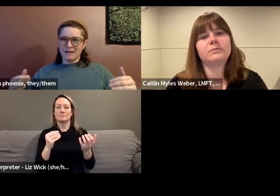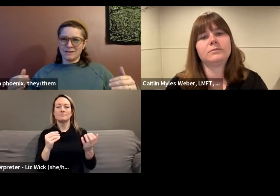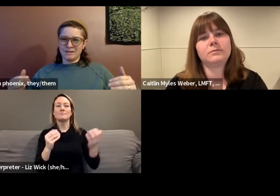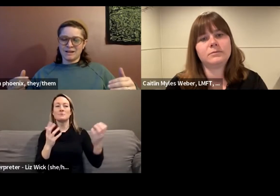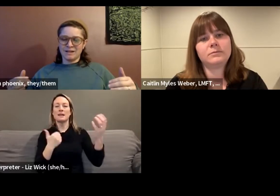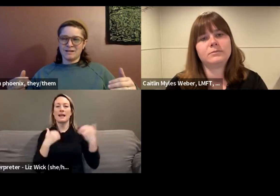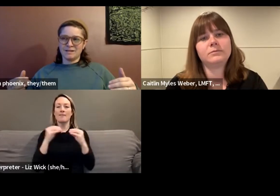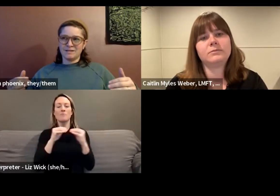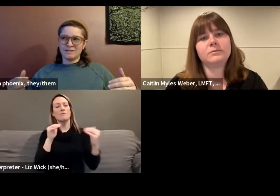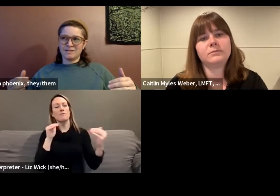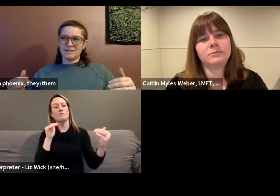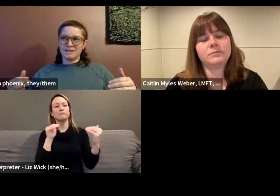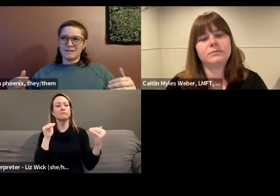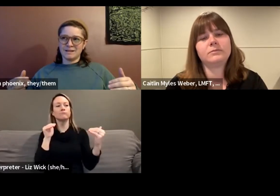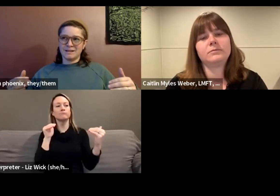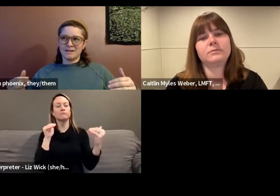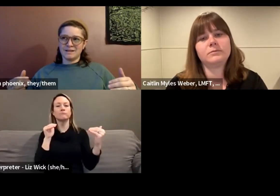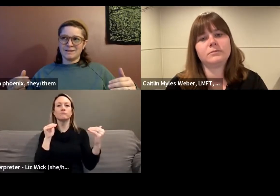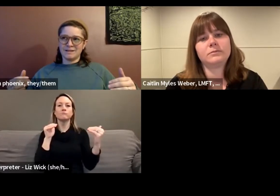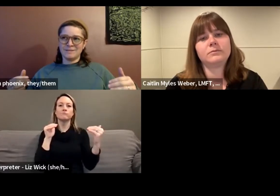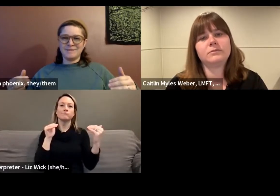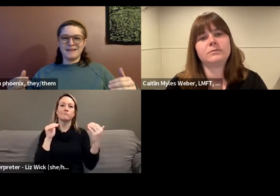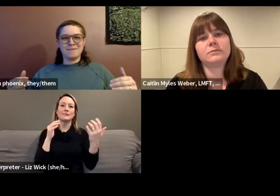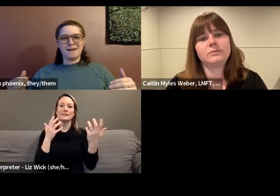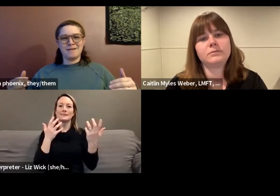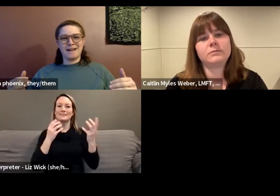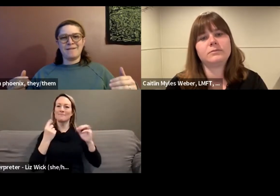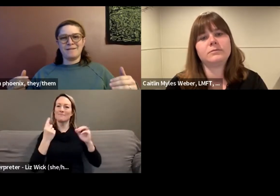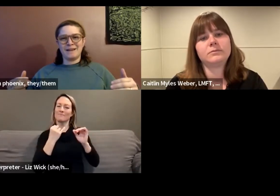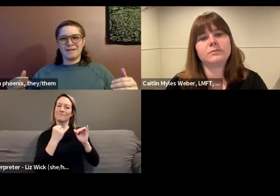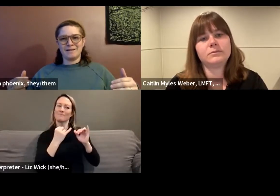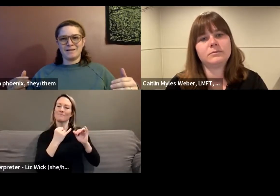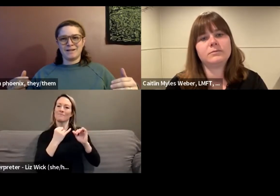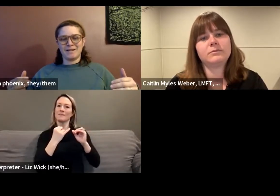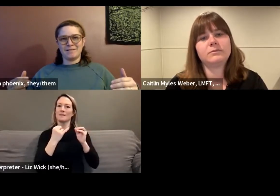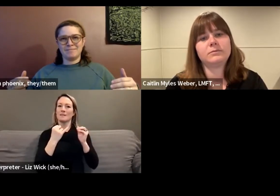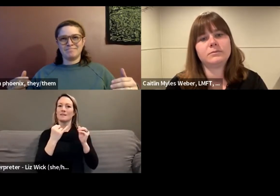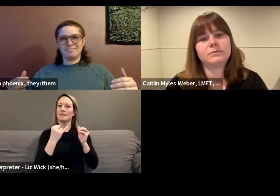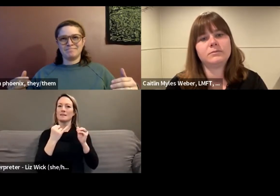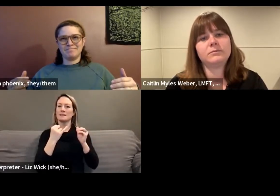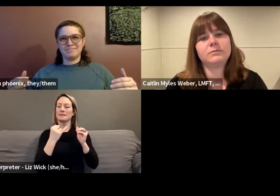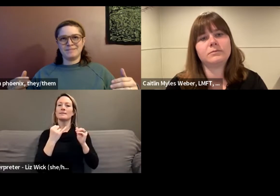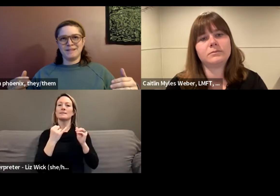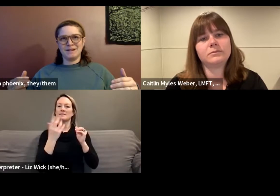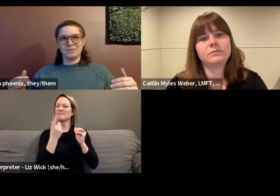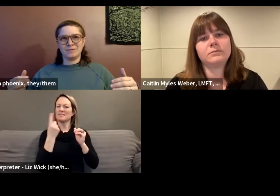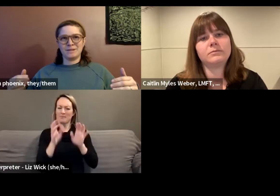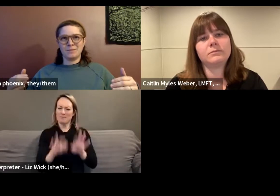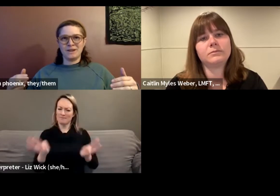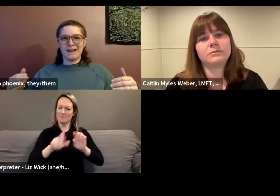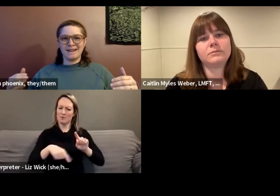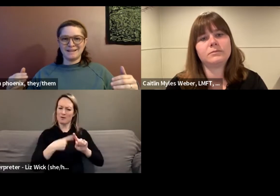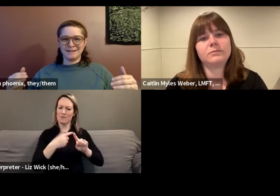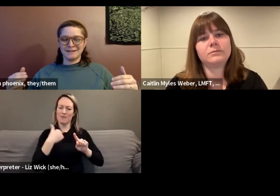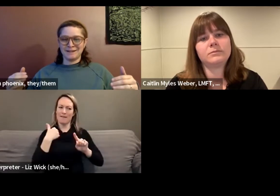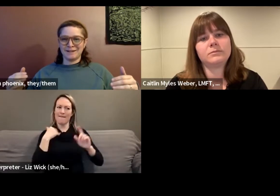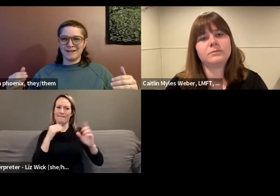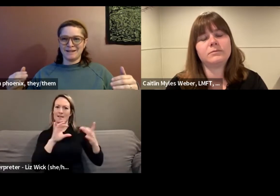There's something about having, you know, someone not necessarily